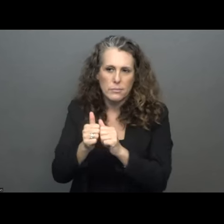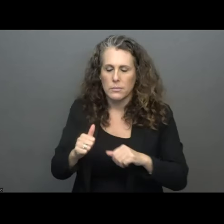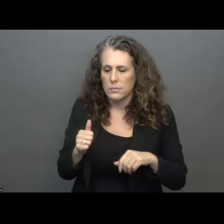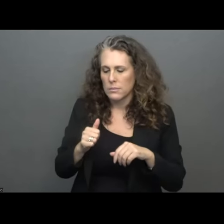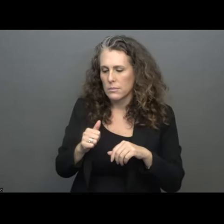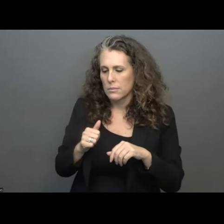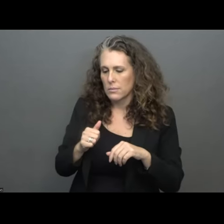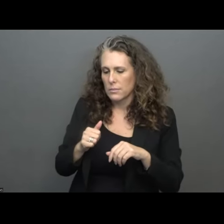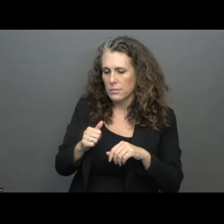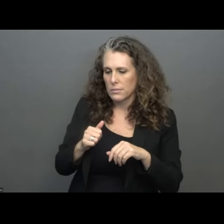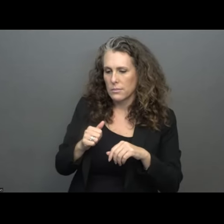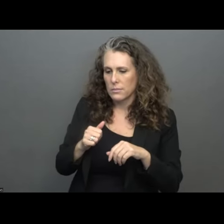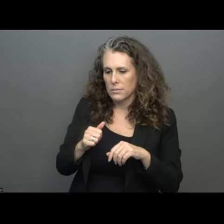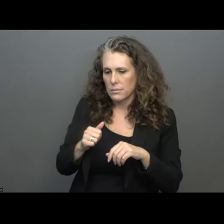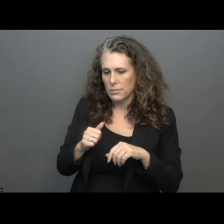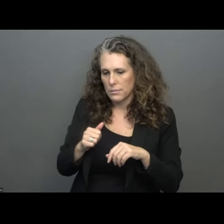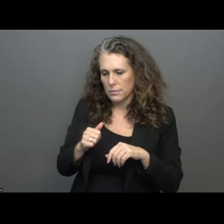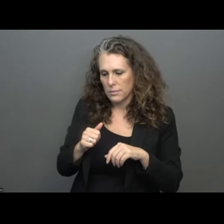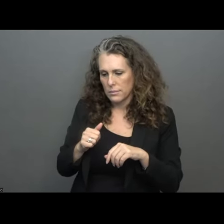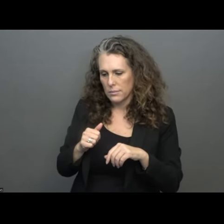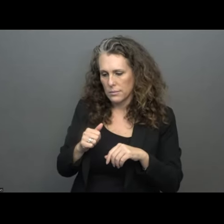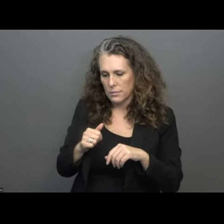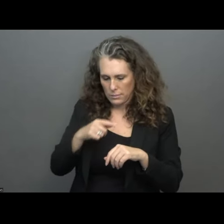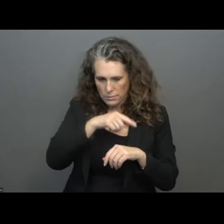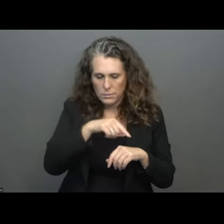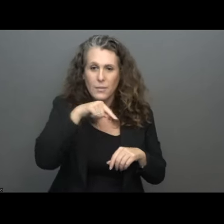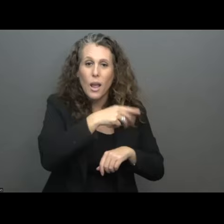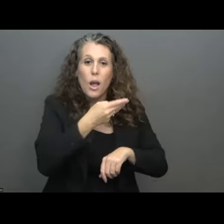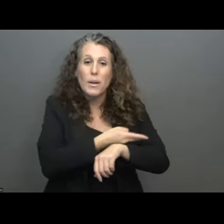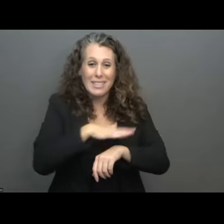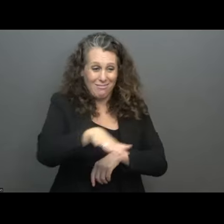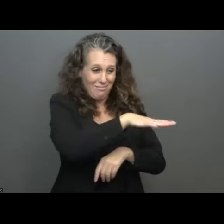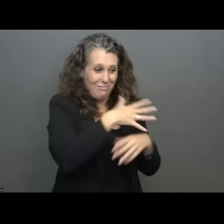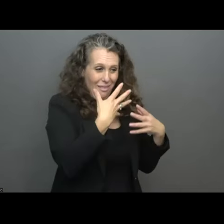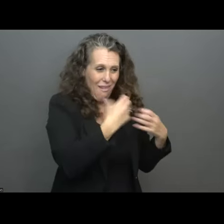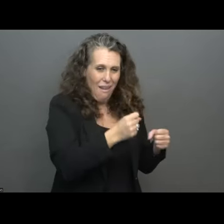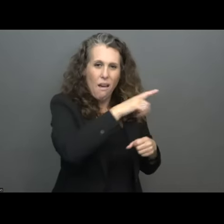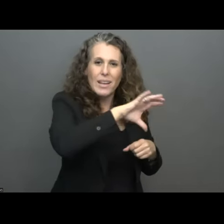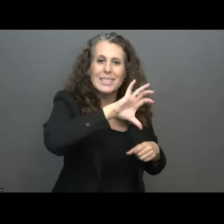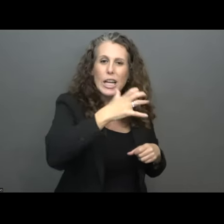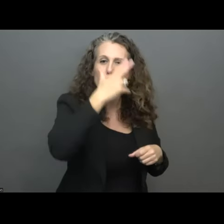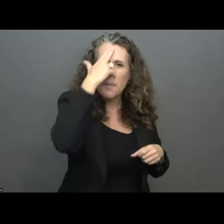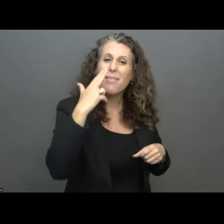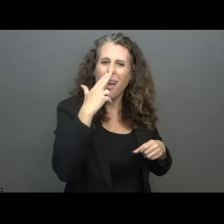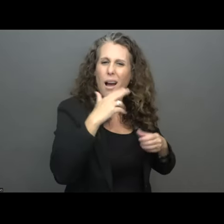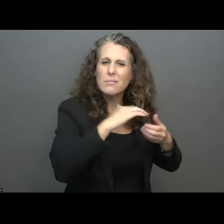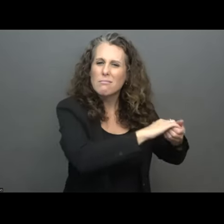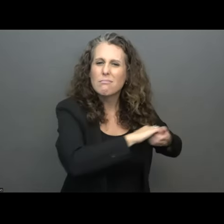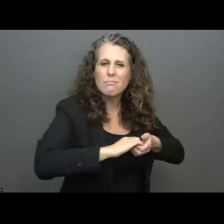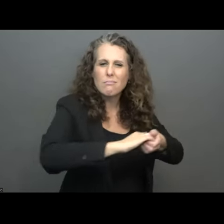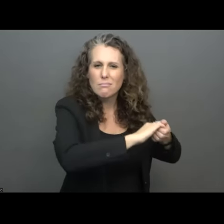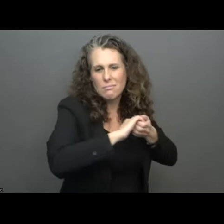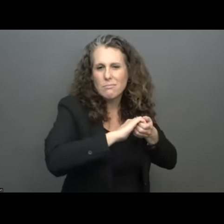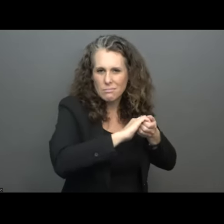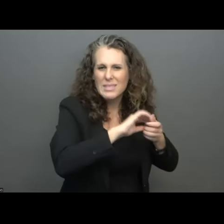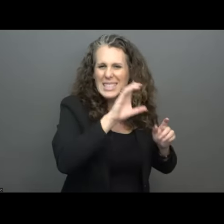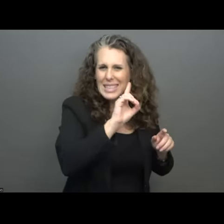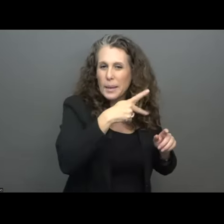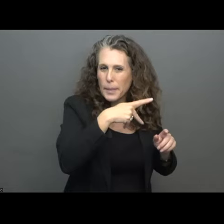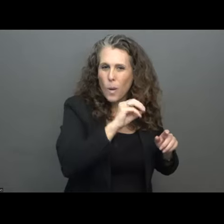14:09:13 Don't dancer dancer, kind of, lie, lie to the Puget Sound like this.